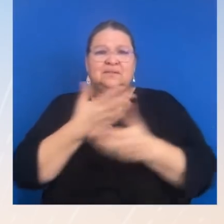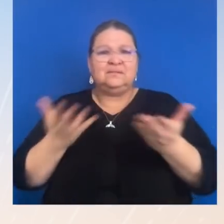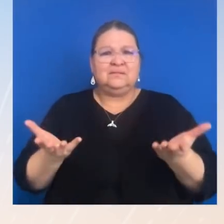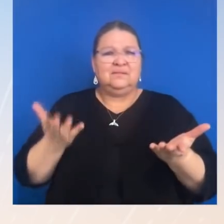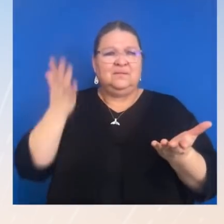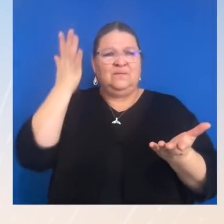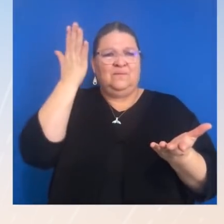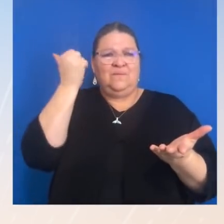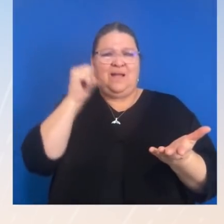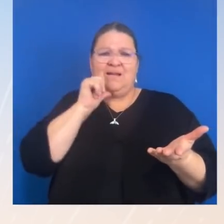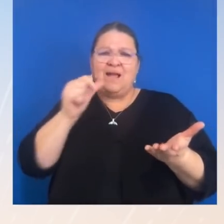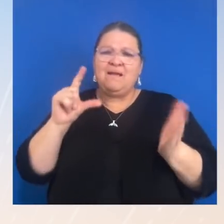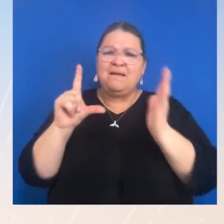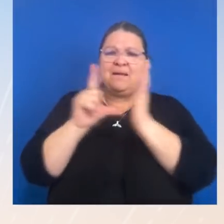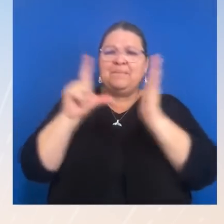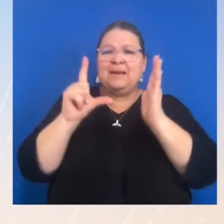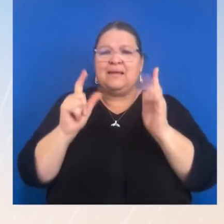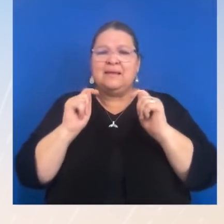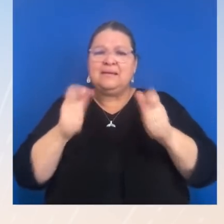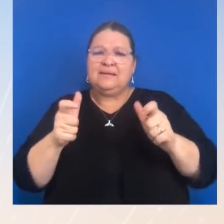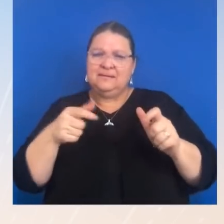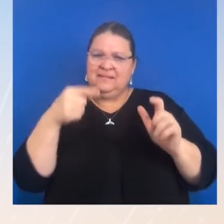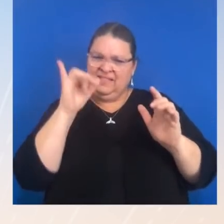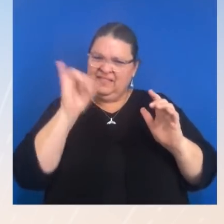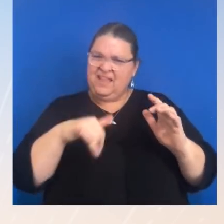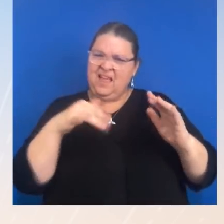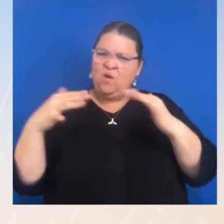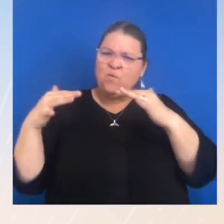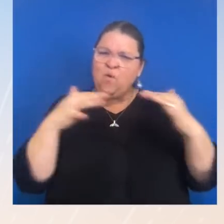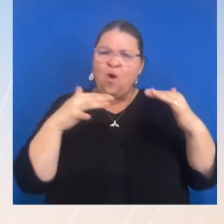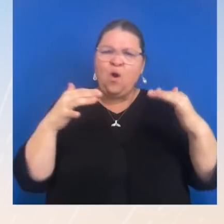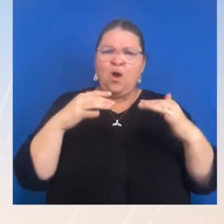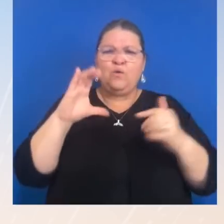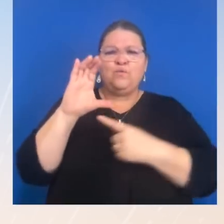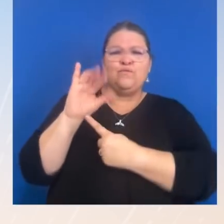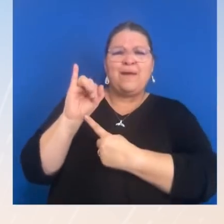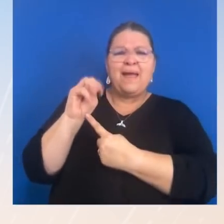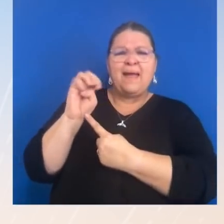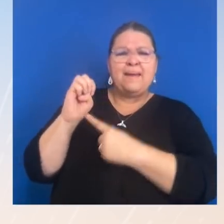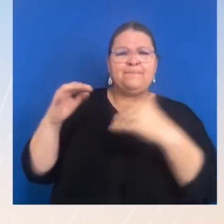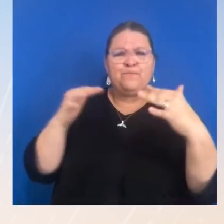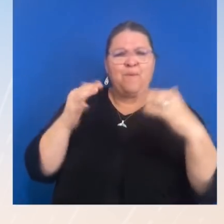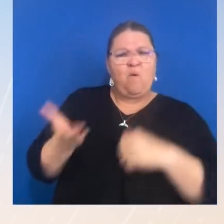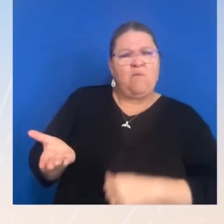There's a review -- a legal review process that the United States undergoes to make considerations